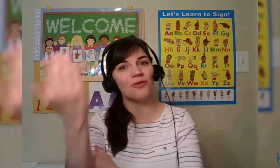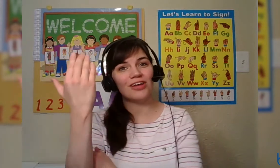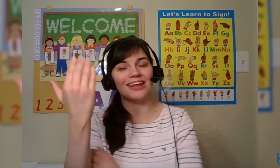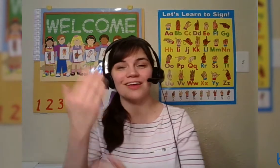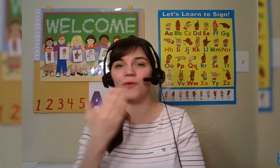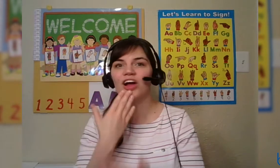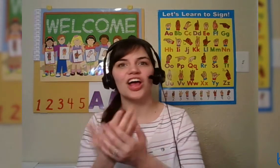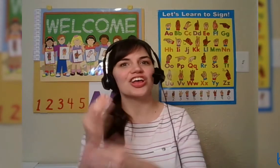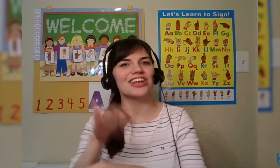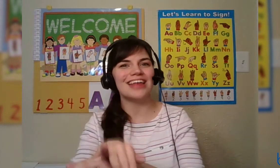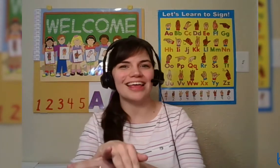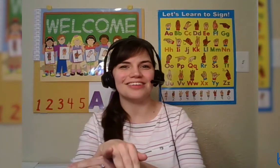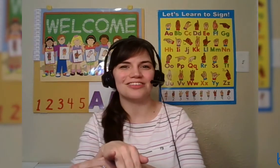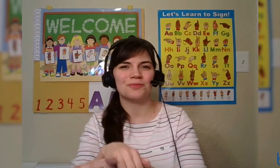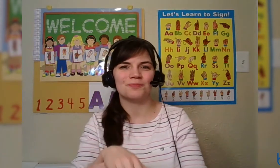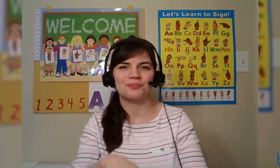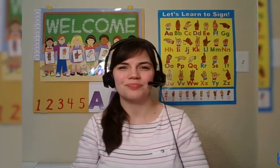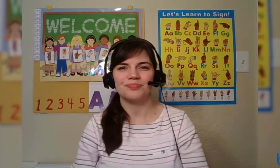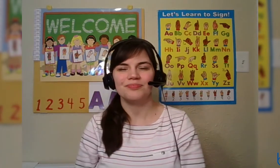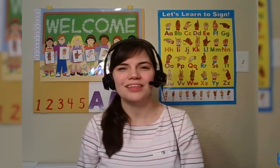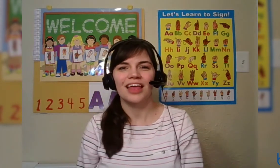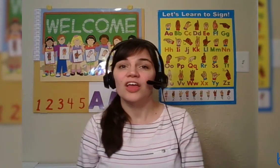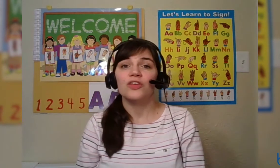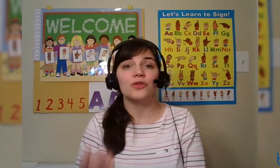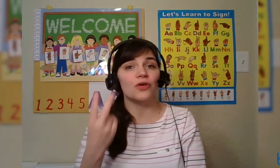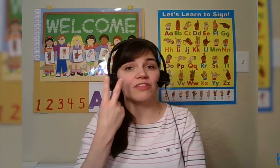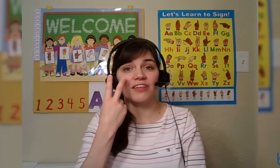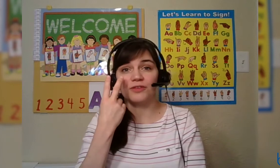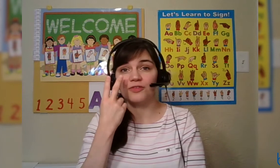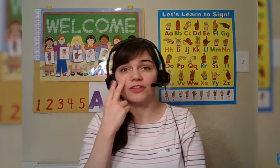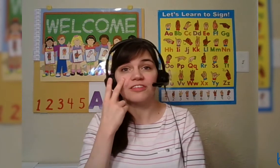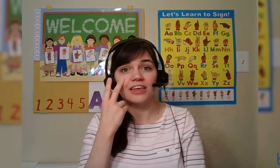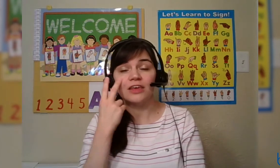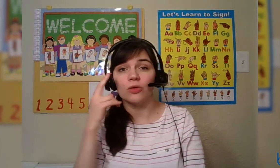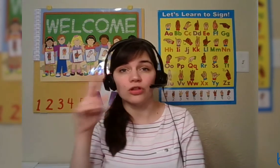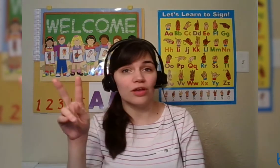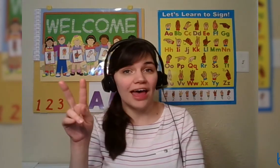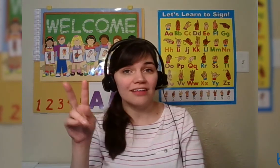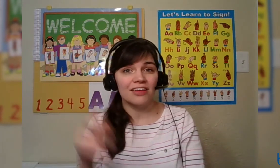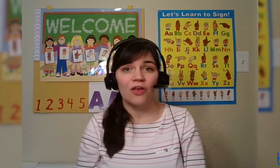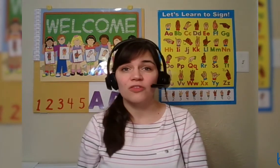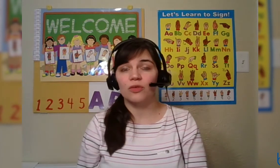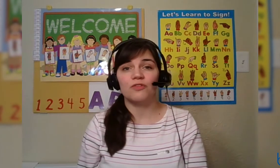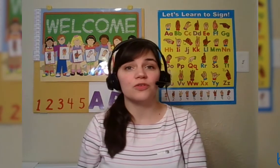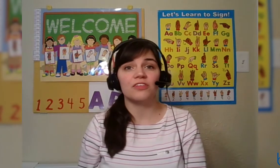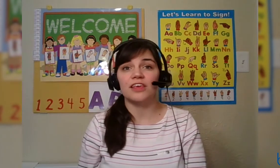morning or good night. You know the sign for see or look at, so if you see